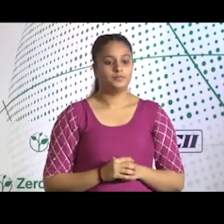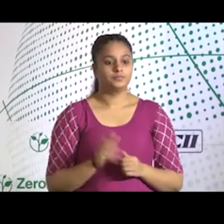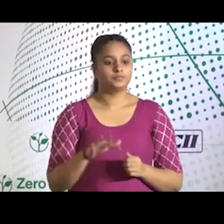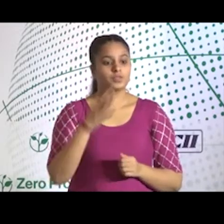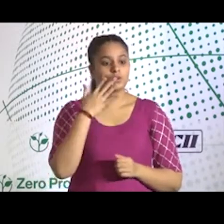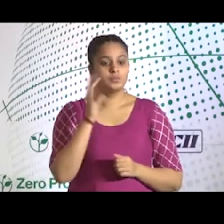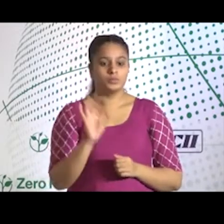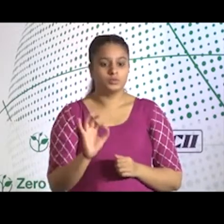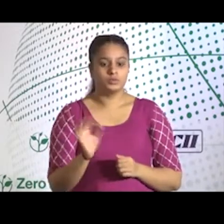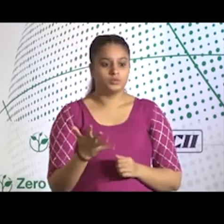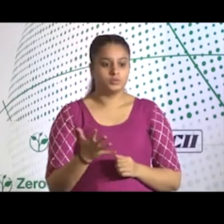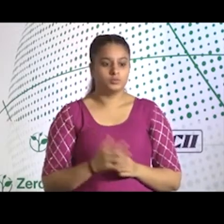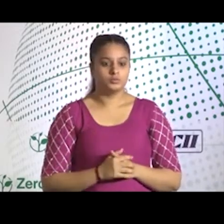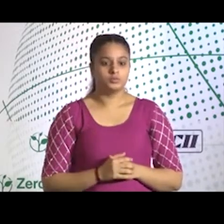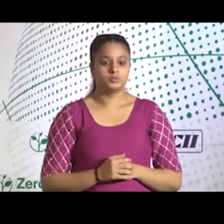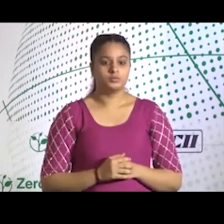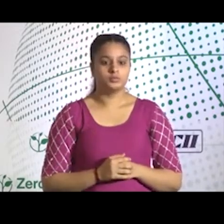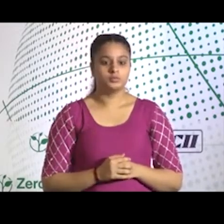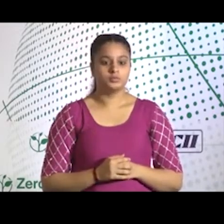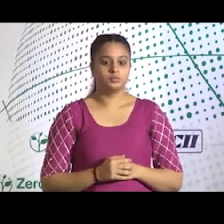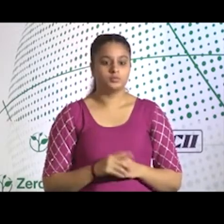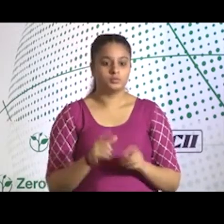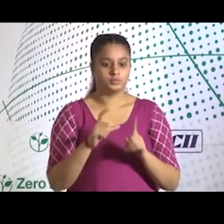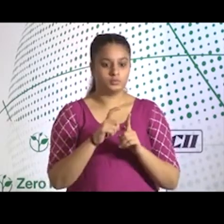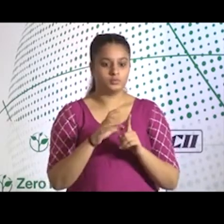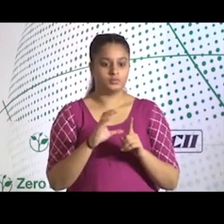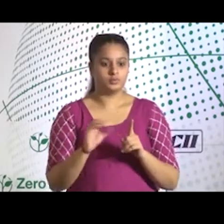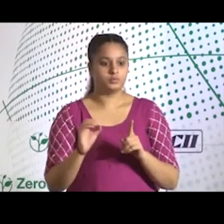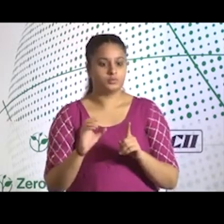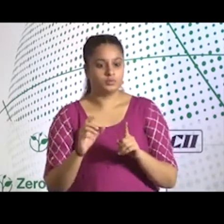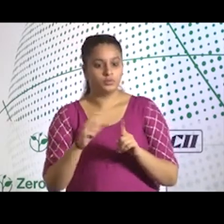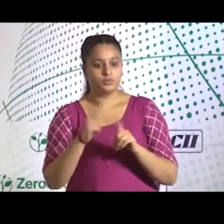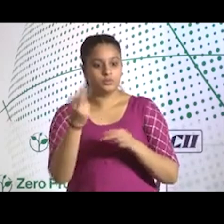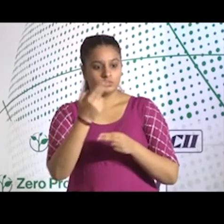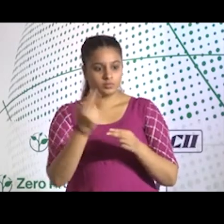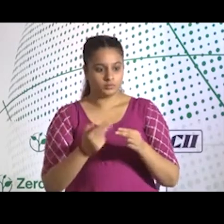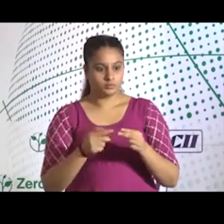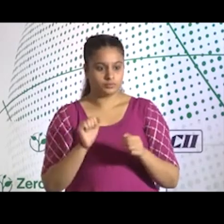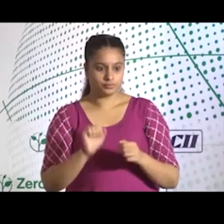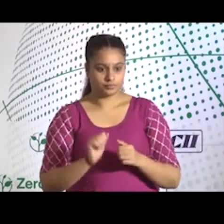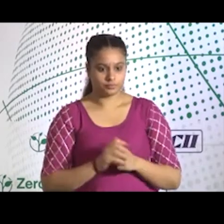building the infrastructure for co-design and building a culture within the company of the ownership.